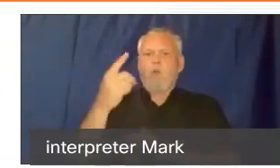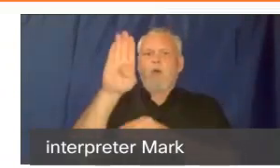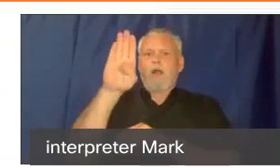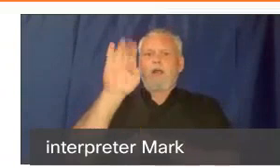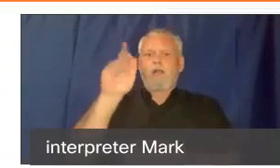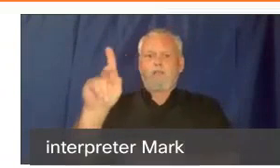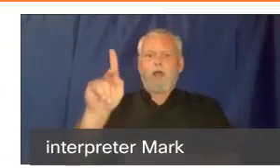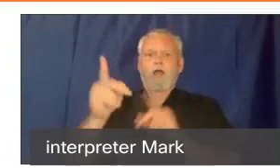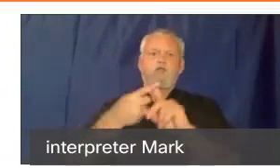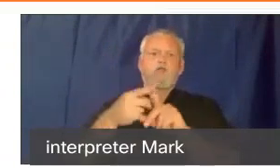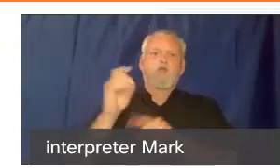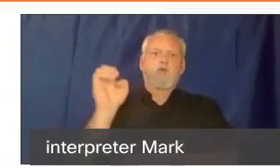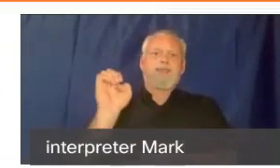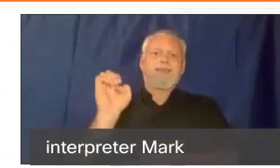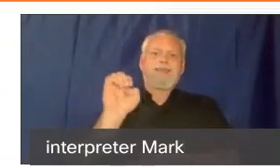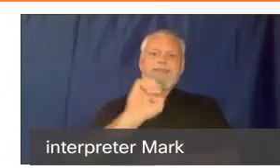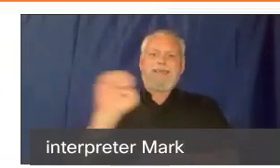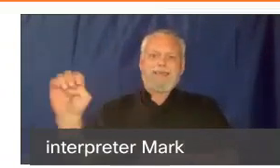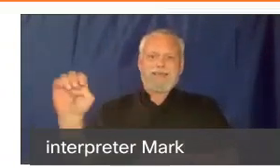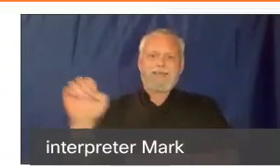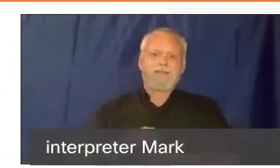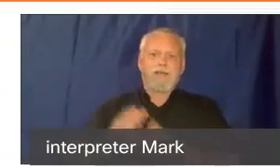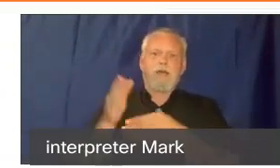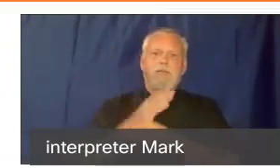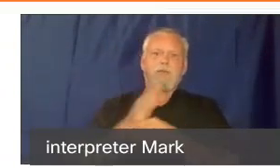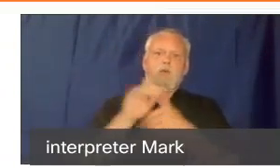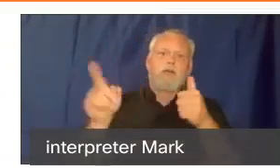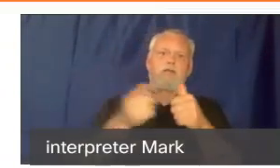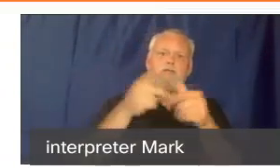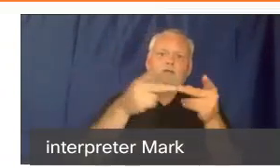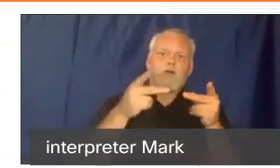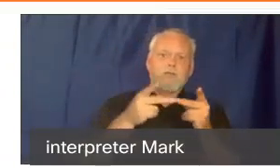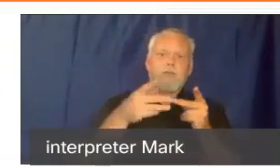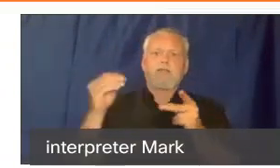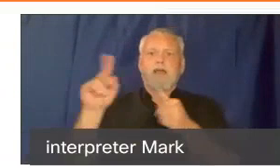And between between the 1st place and 1st street, North East.